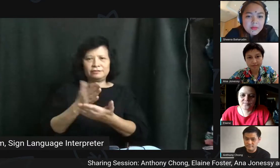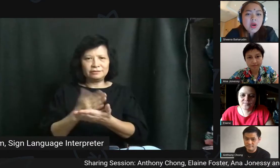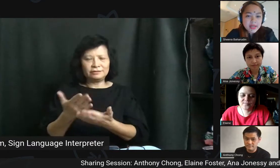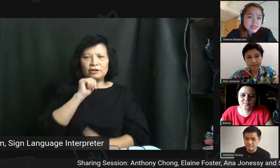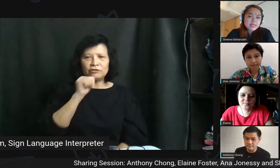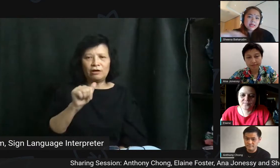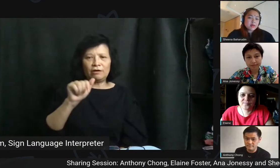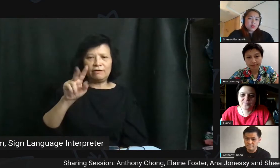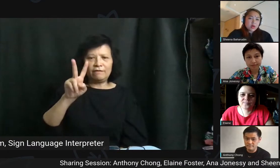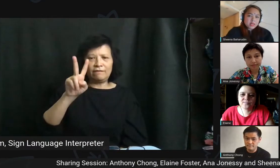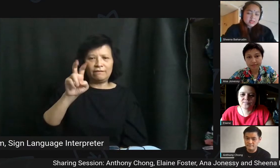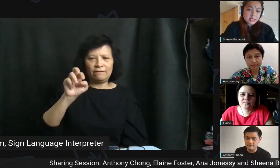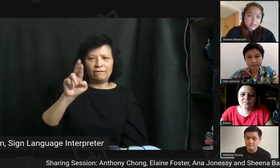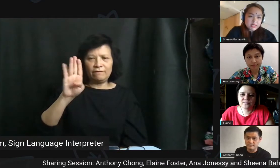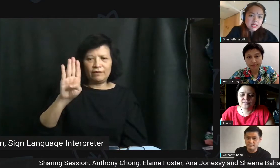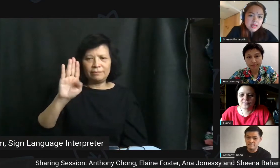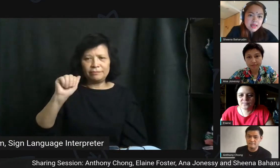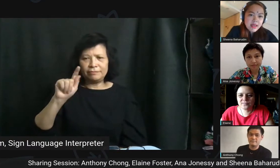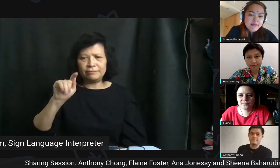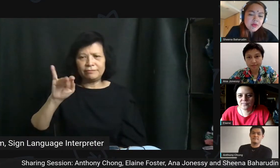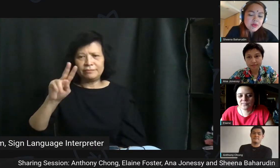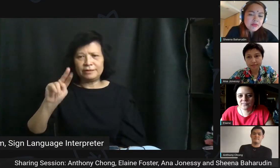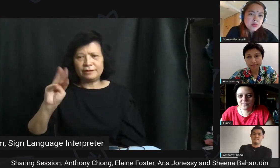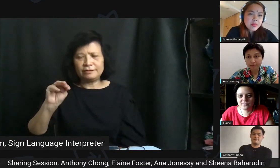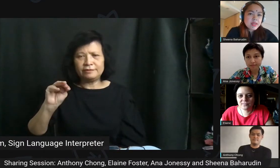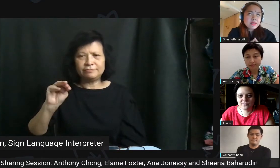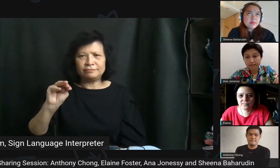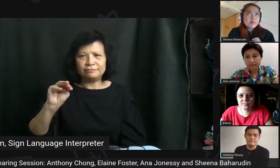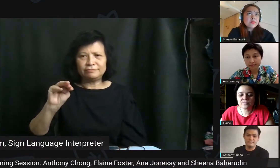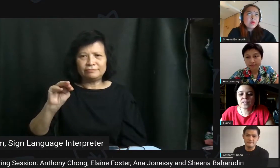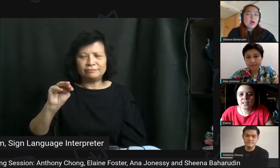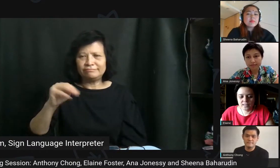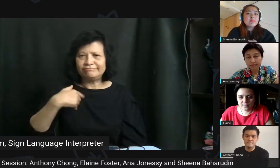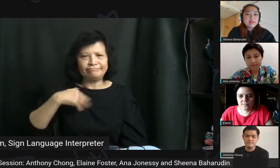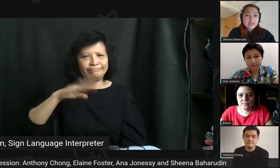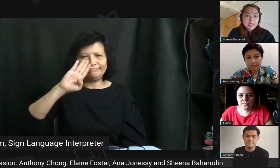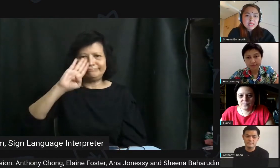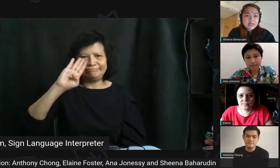Right, it was never verbatim from the beginning